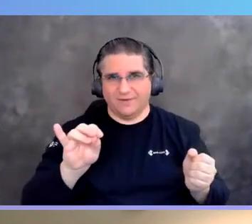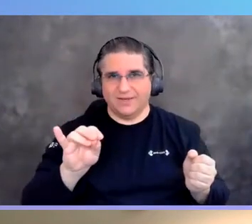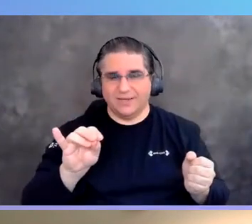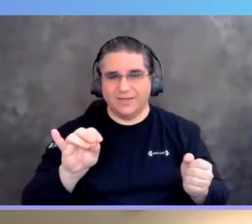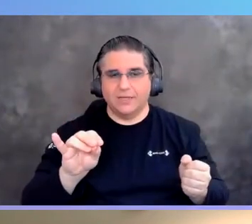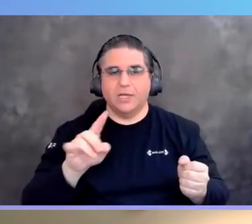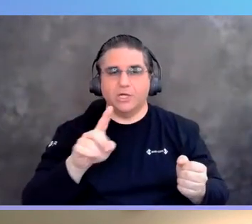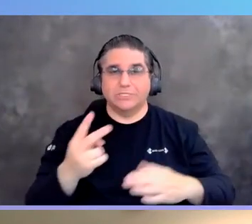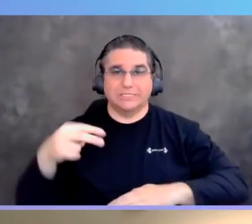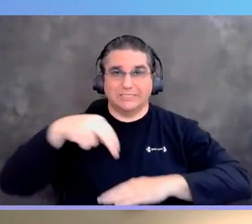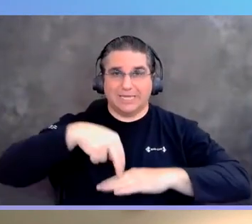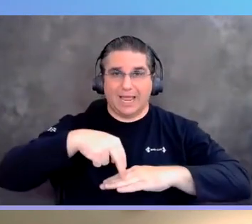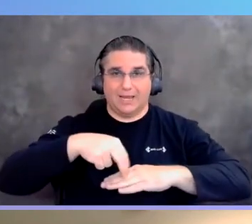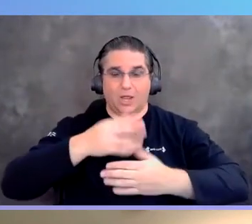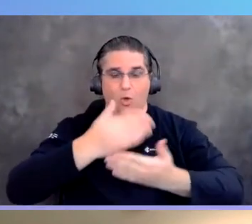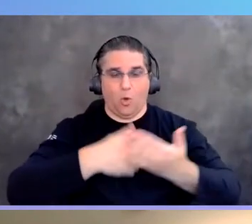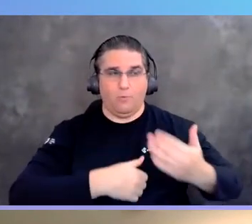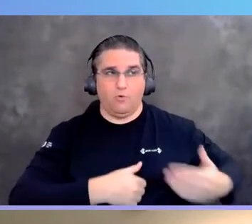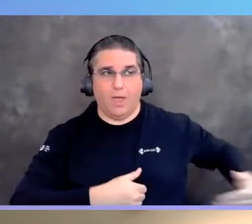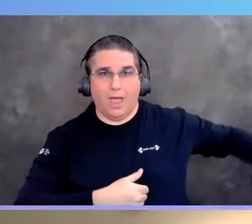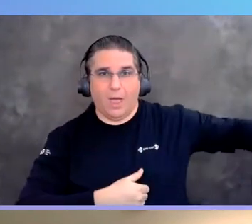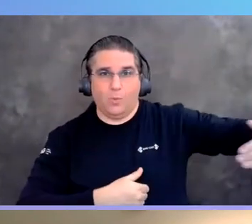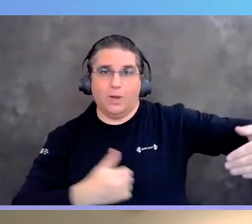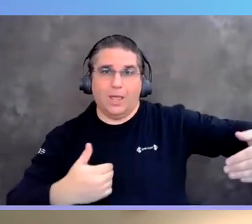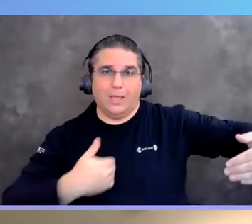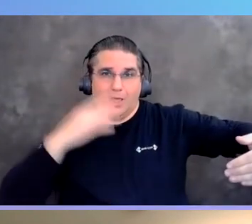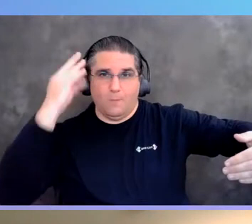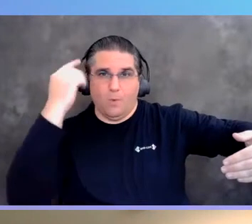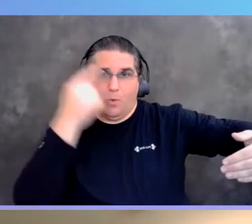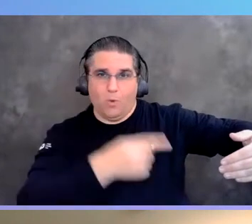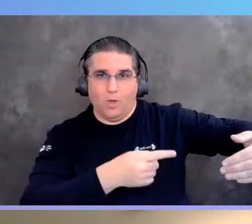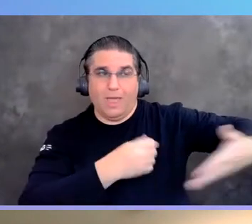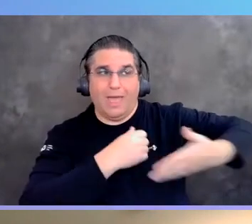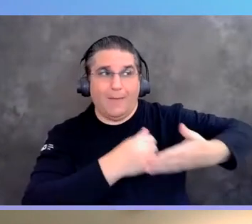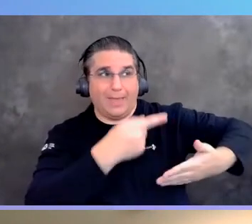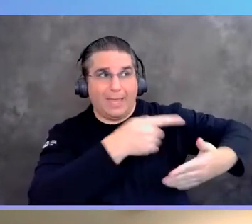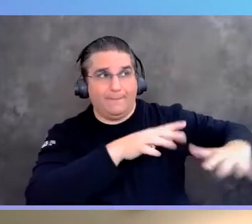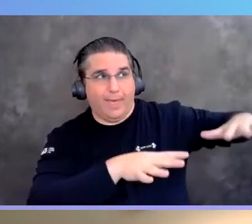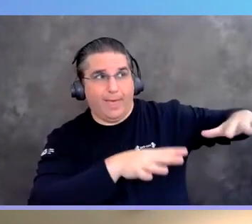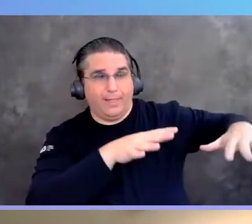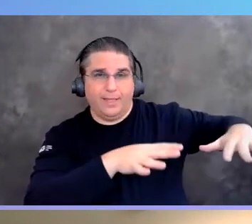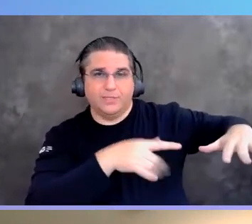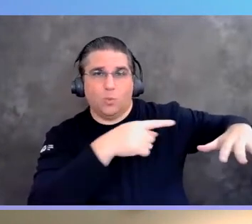a young boy and helping him balance while he sits on a